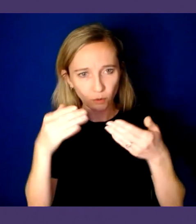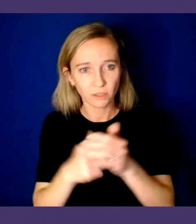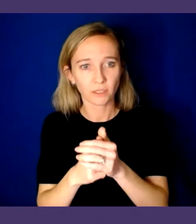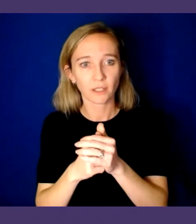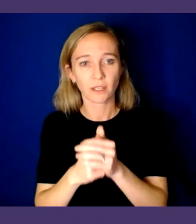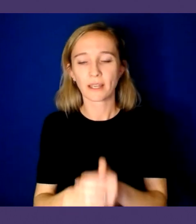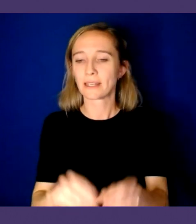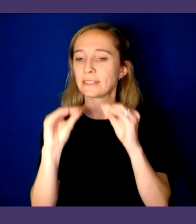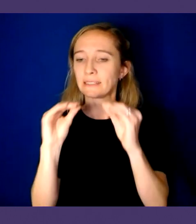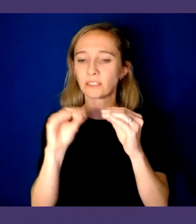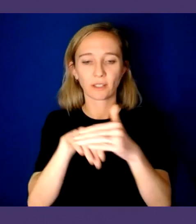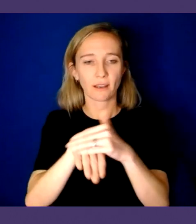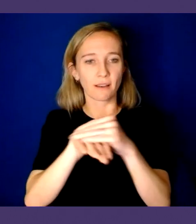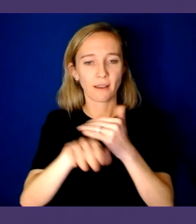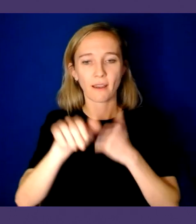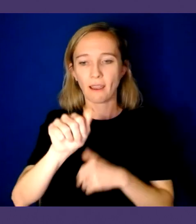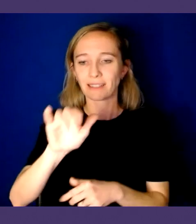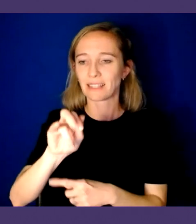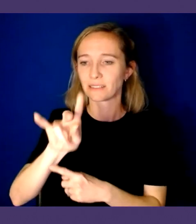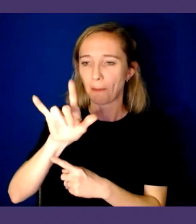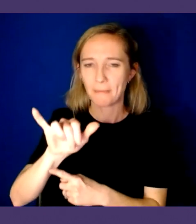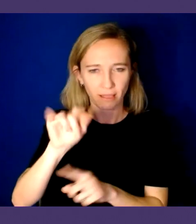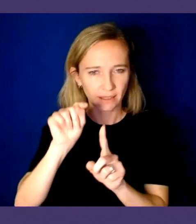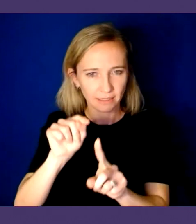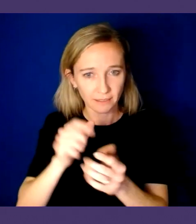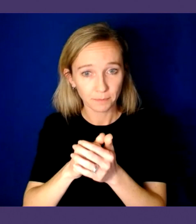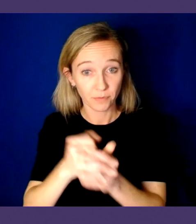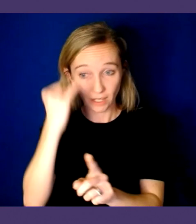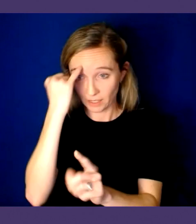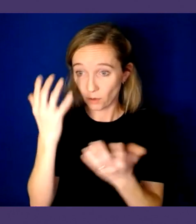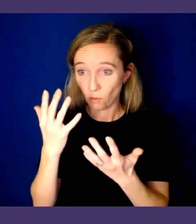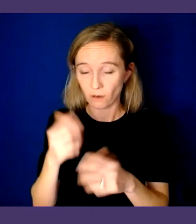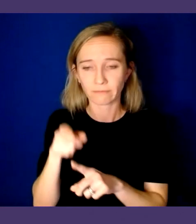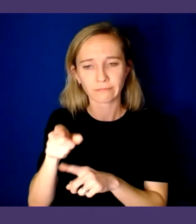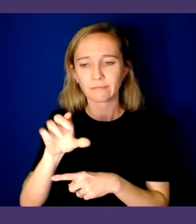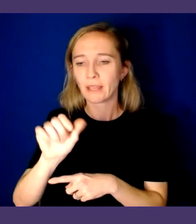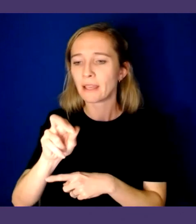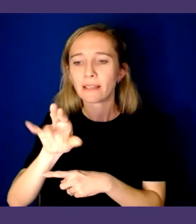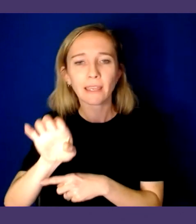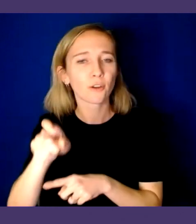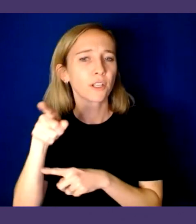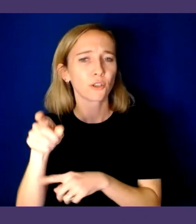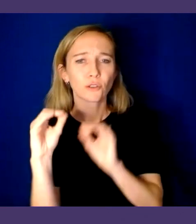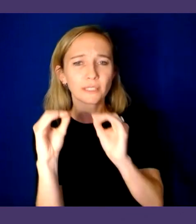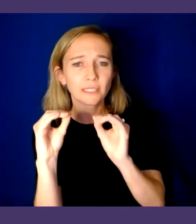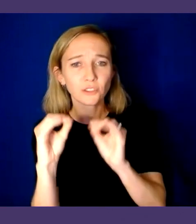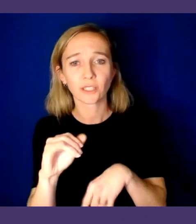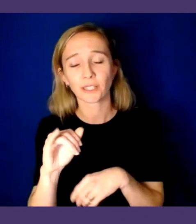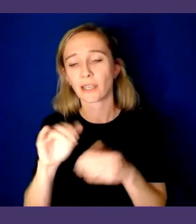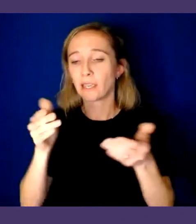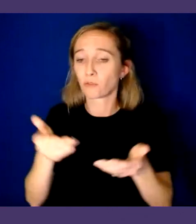It's actually the idea of, "hey Carie, you're teaching Intro to Computer Science and you